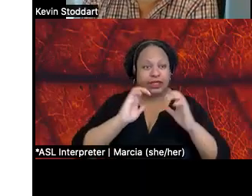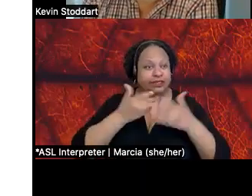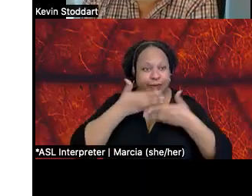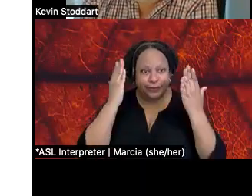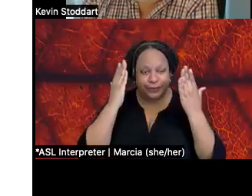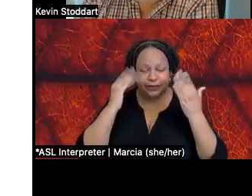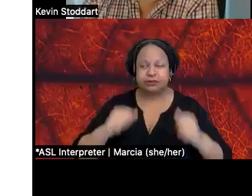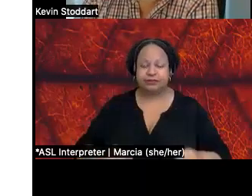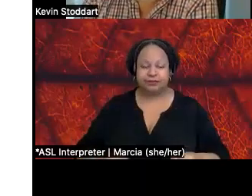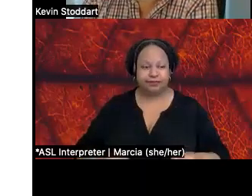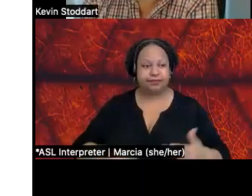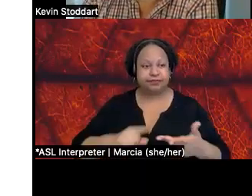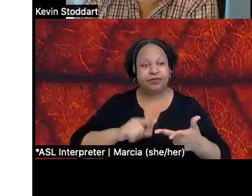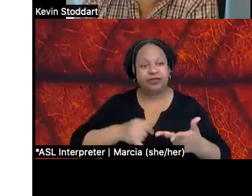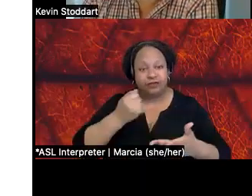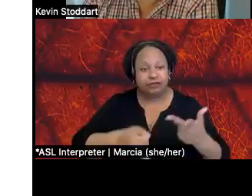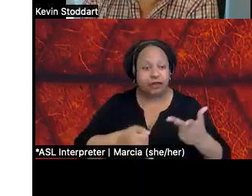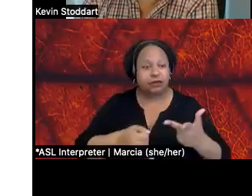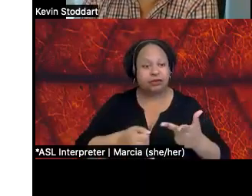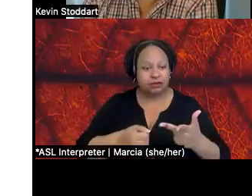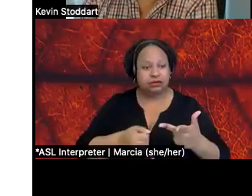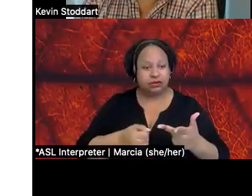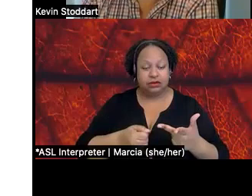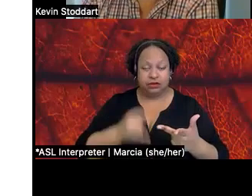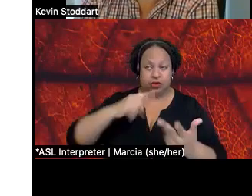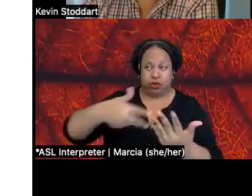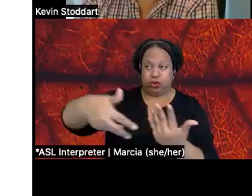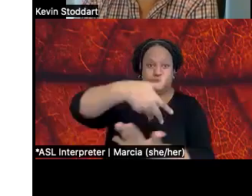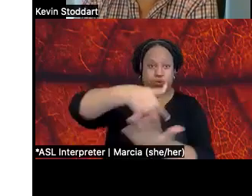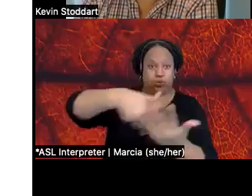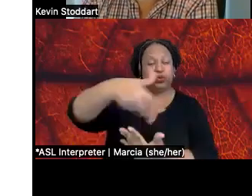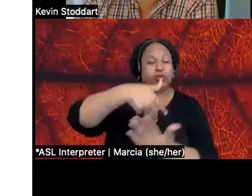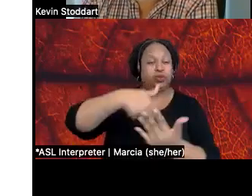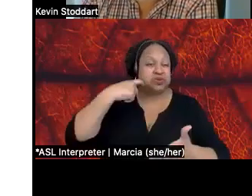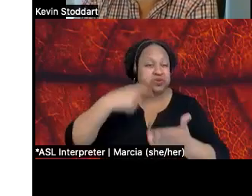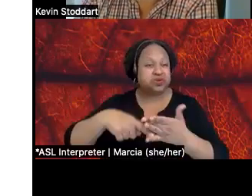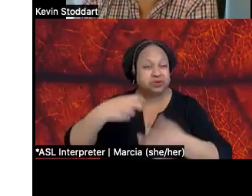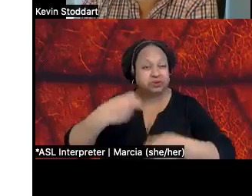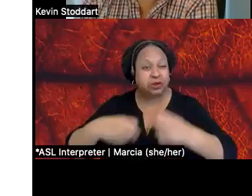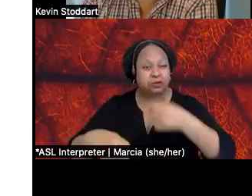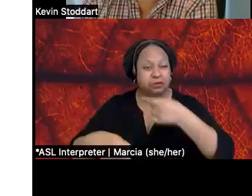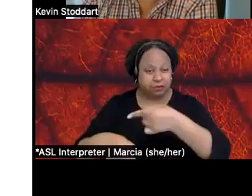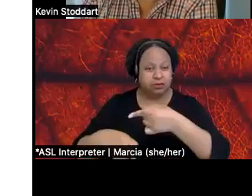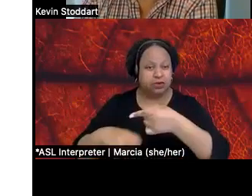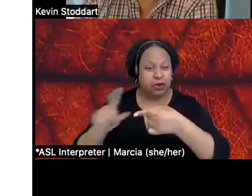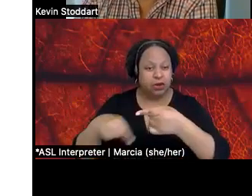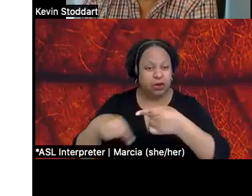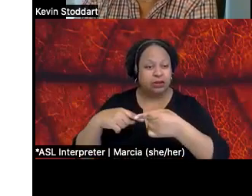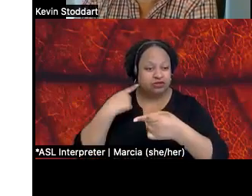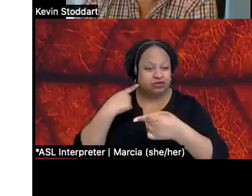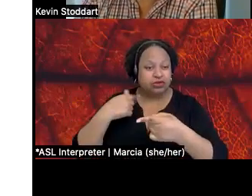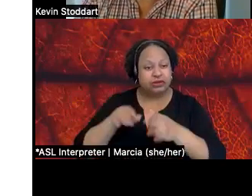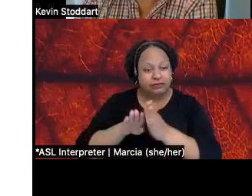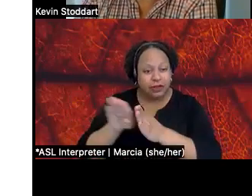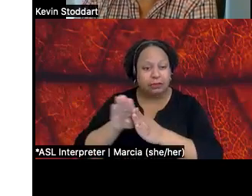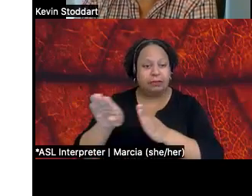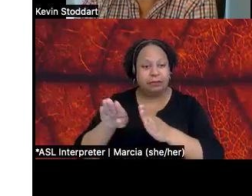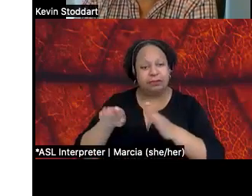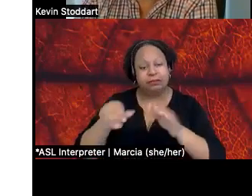Finally, in the social realm, we see problems developing, maintaining, and understanding relationships.